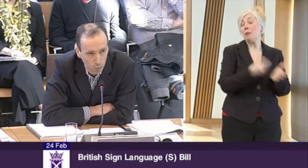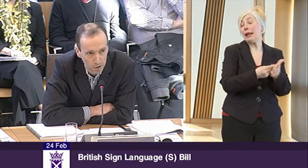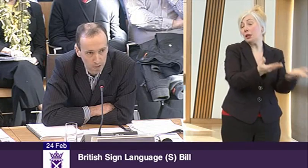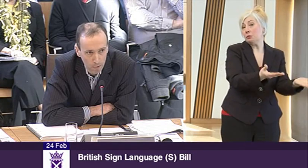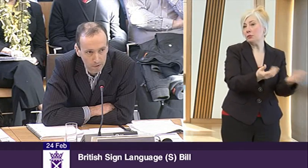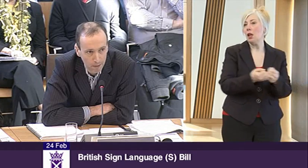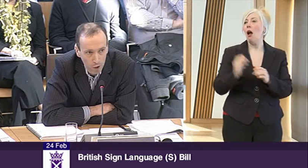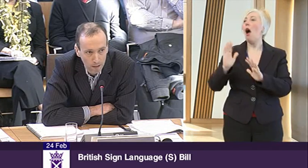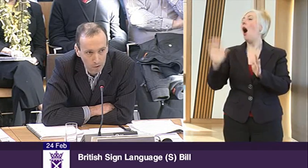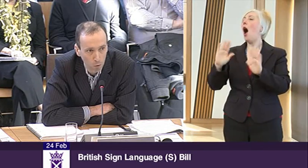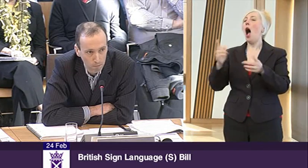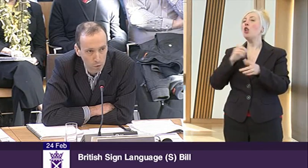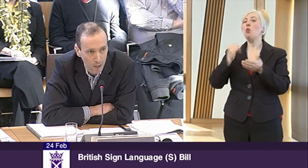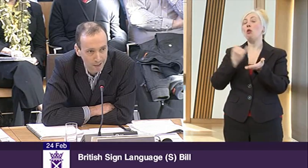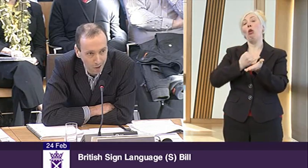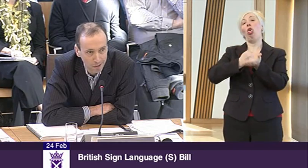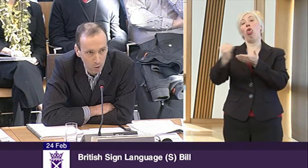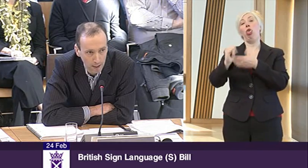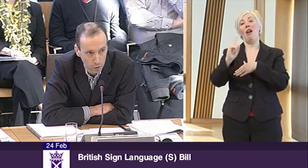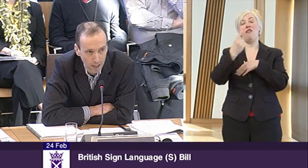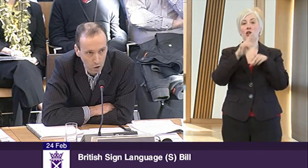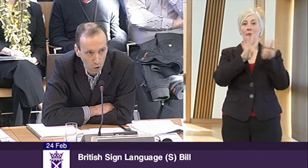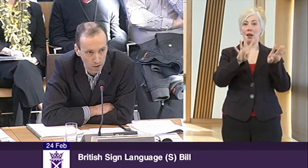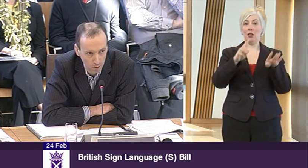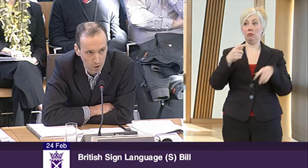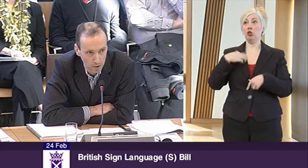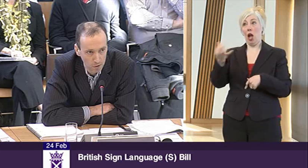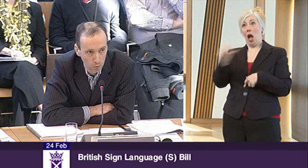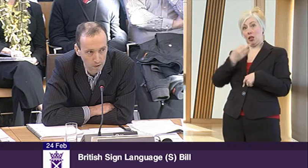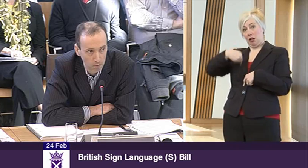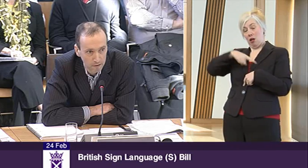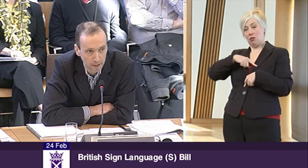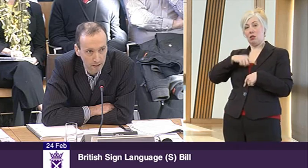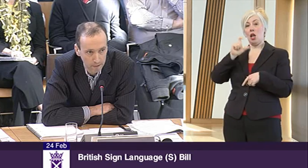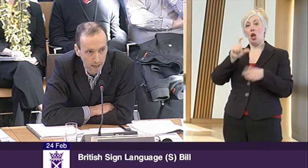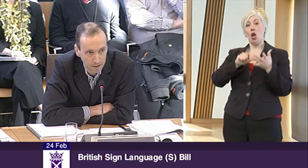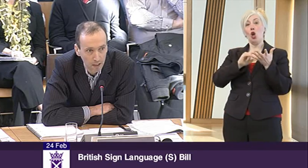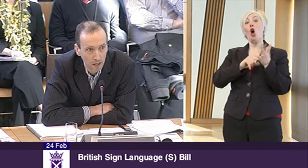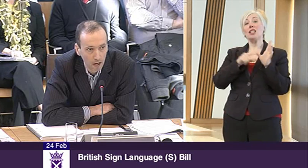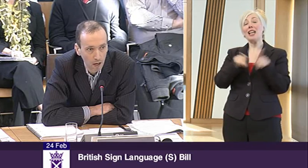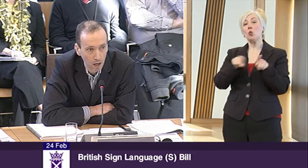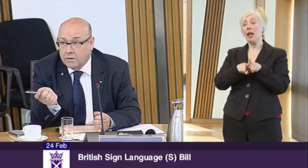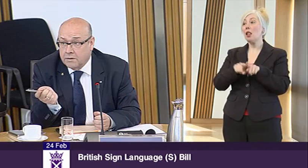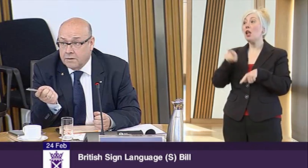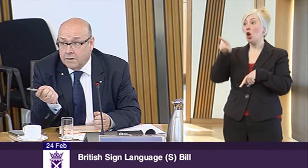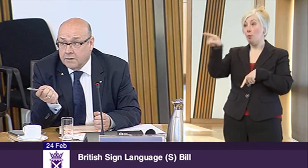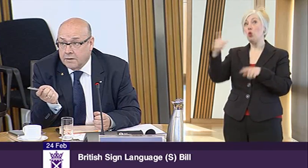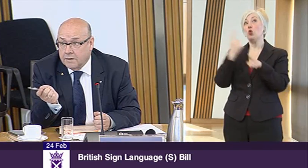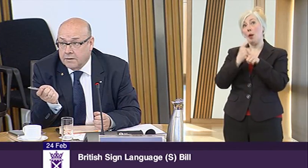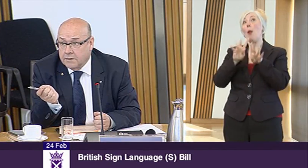Robert Nicol: I do not want to put words in the mouths of the previous panel members, but you asked COSLA a question about whether we think that— James Dornan: You referred to the first panel.